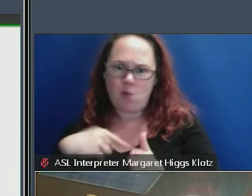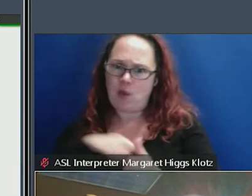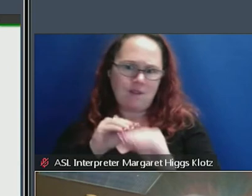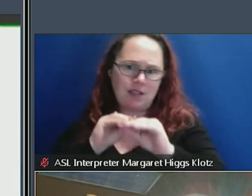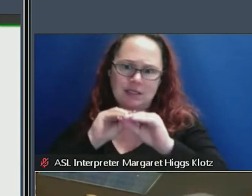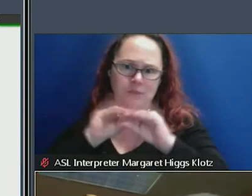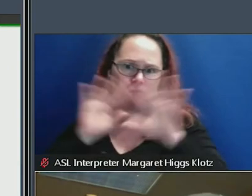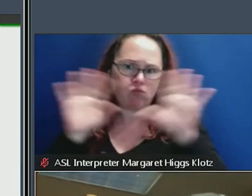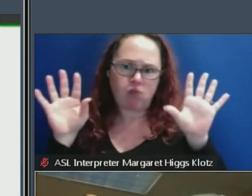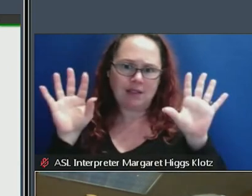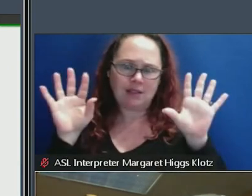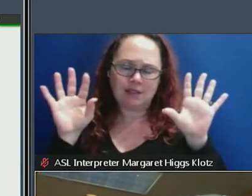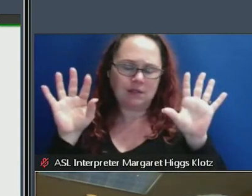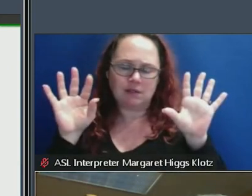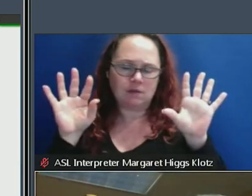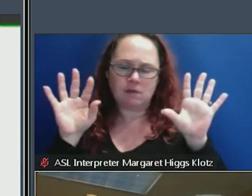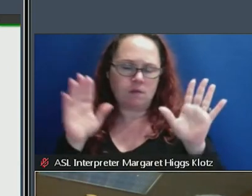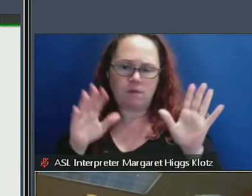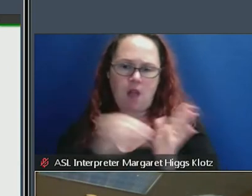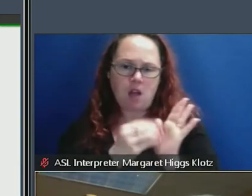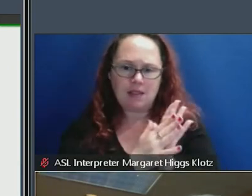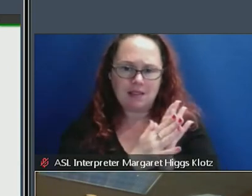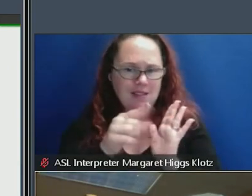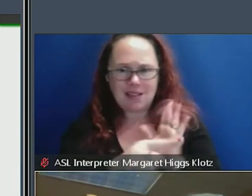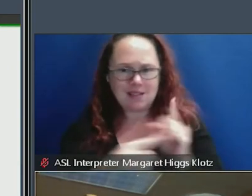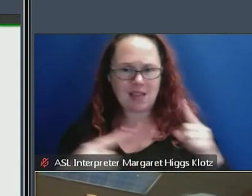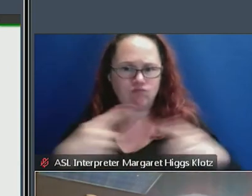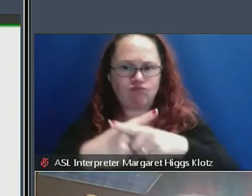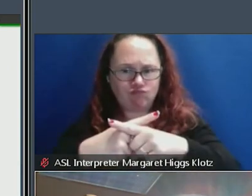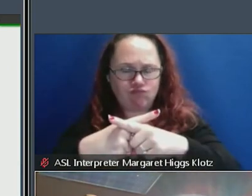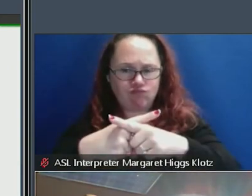Then it doesn't nevertheless staff recommended approval